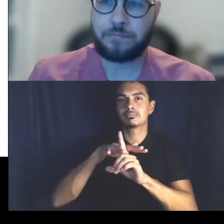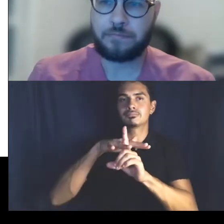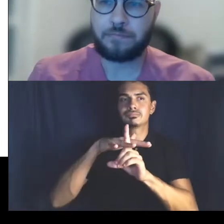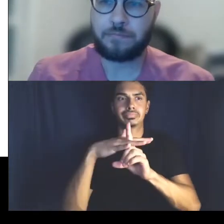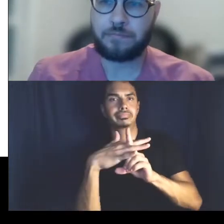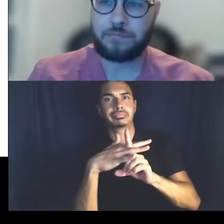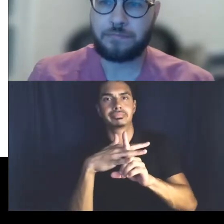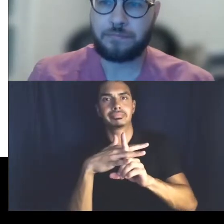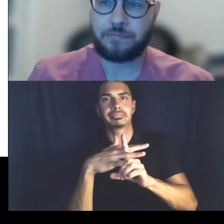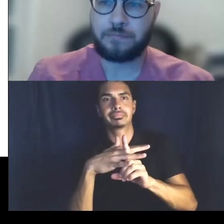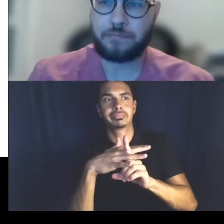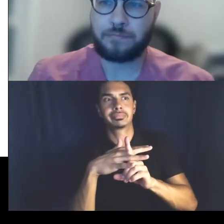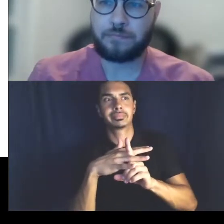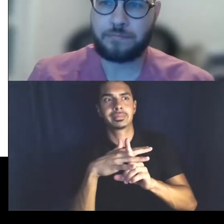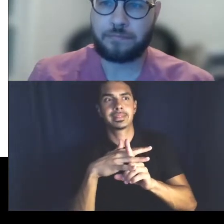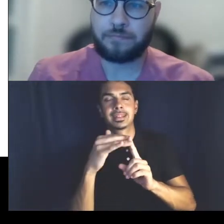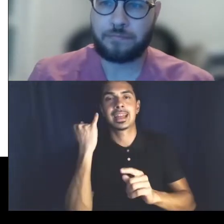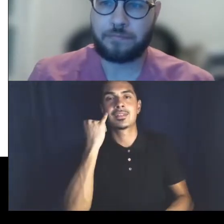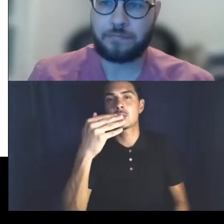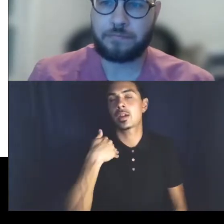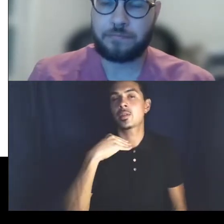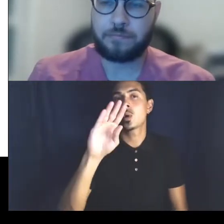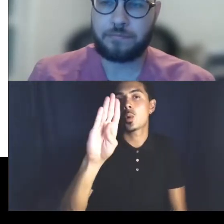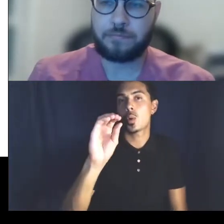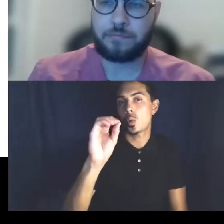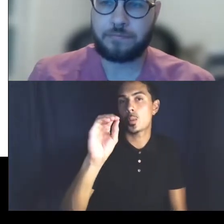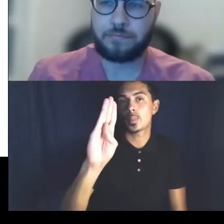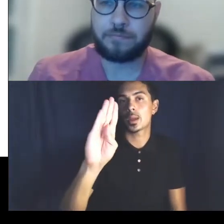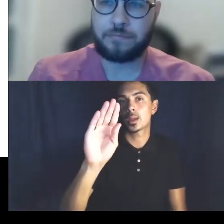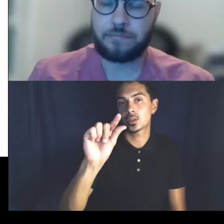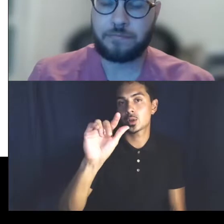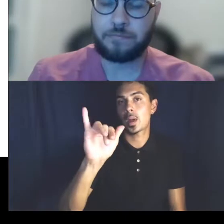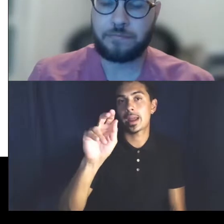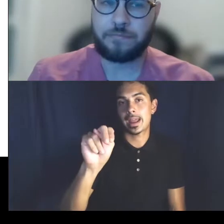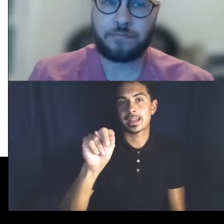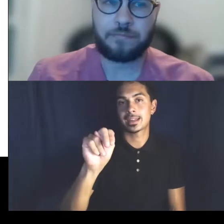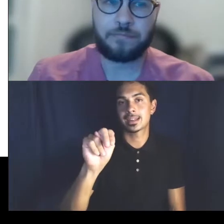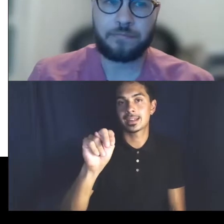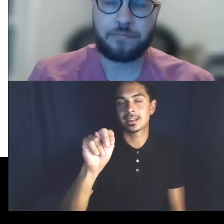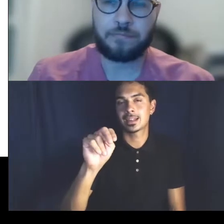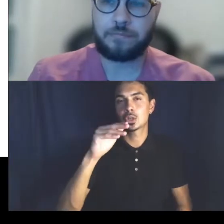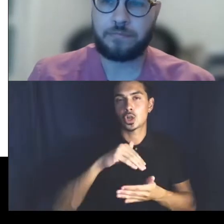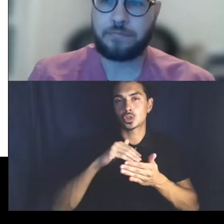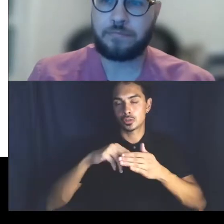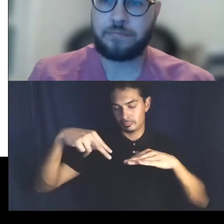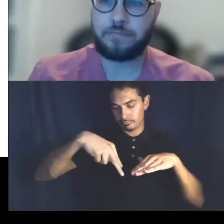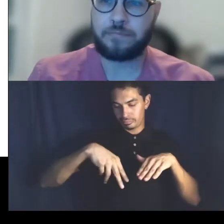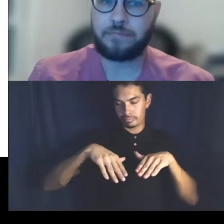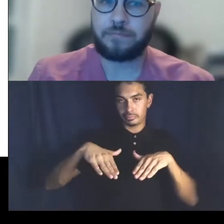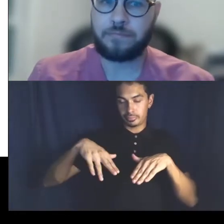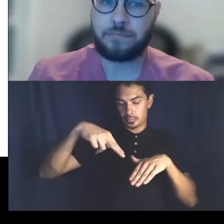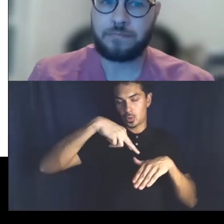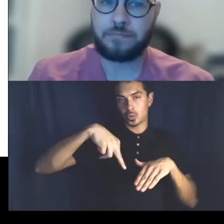when you have OBGYN exams or things like that. So it's so much of us that's often left behind